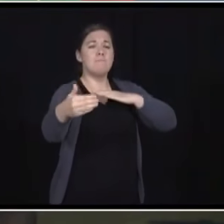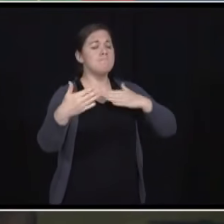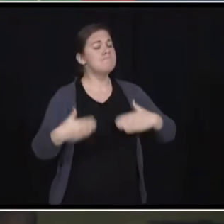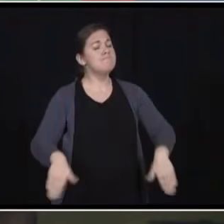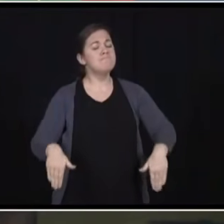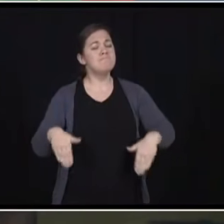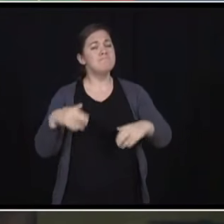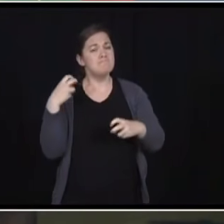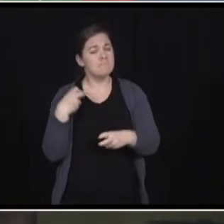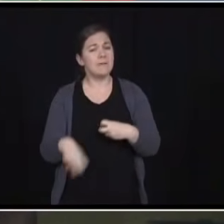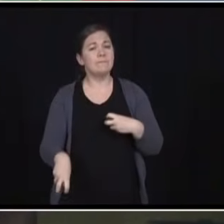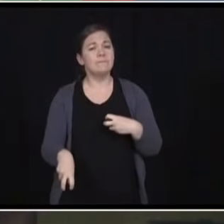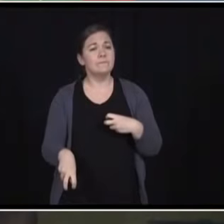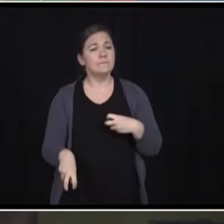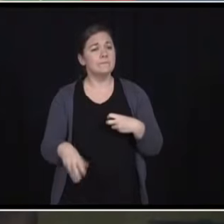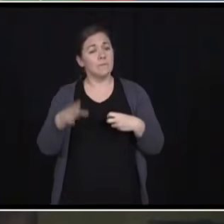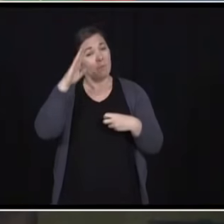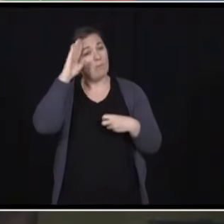ones, and I know that it is hard to imagine